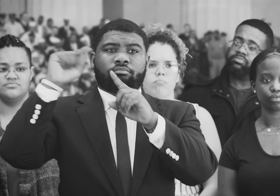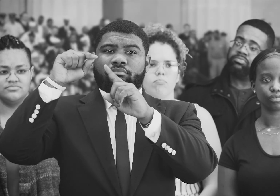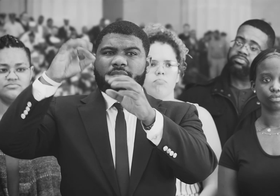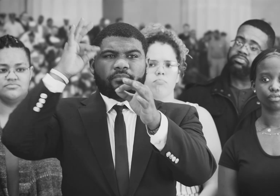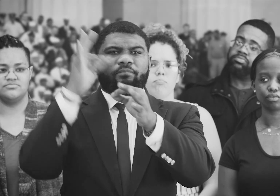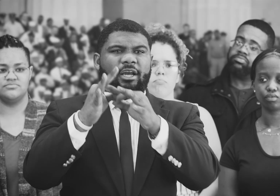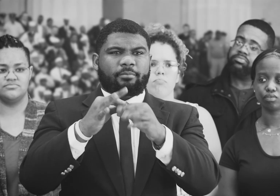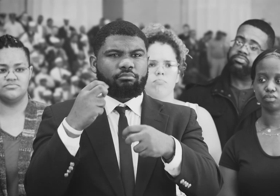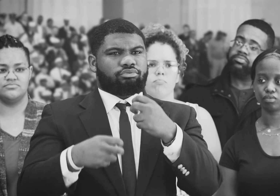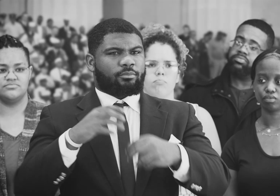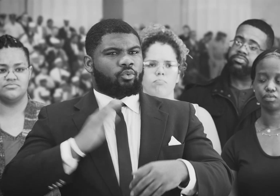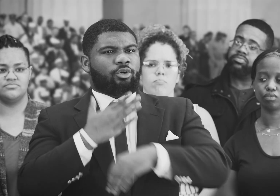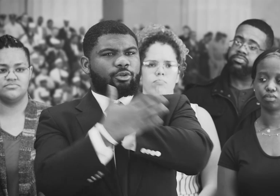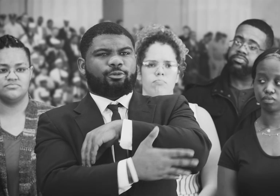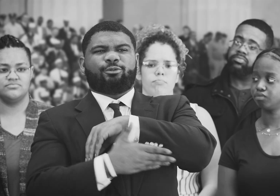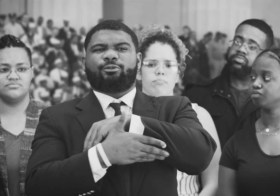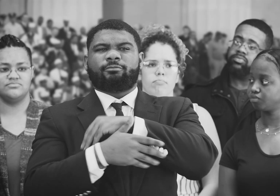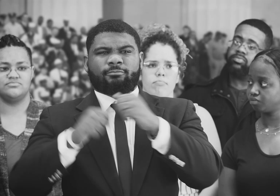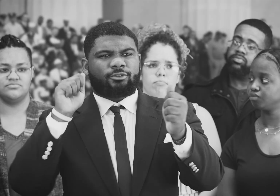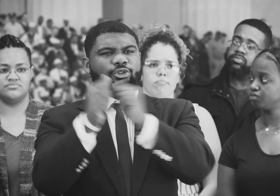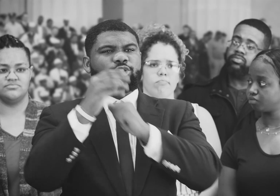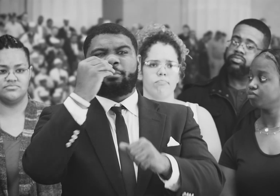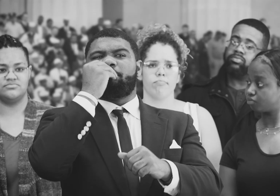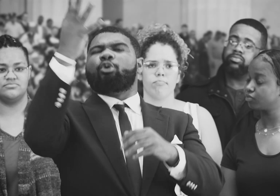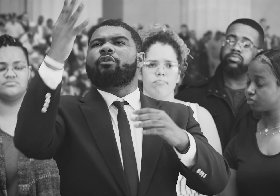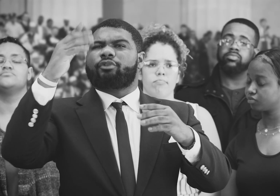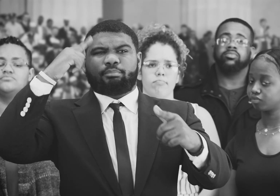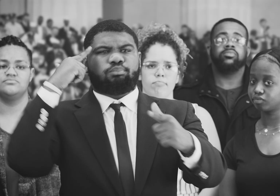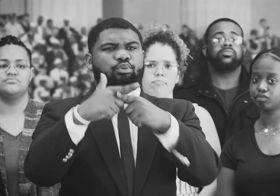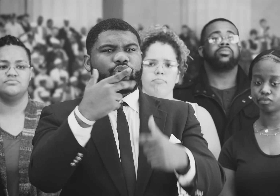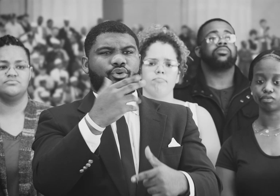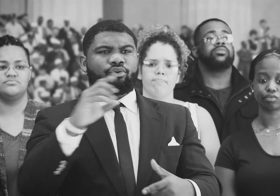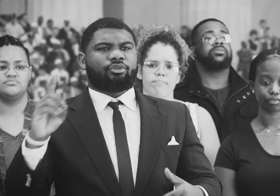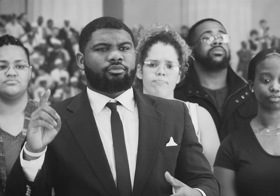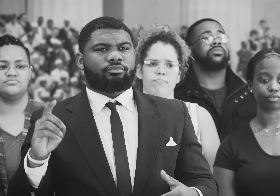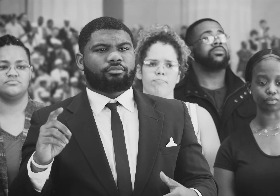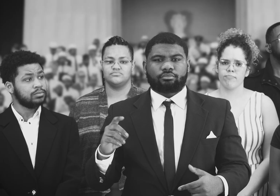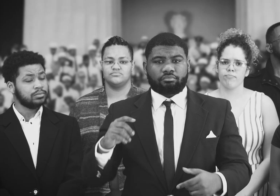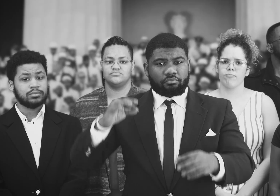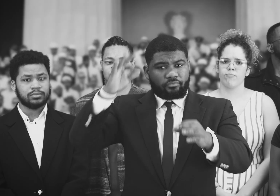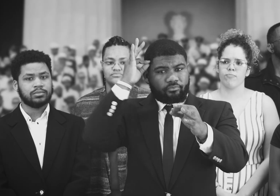With this faith we will be able to transform the jangling discords of our nation into a beautiful symphony of brotherhood.